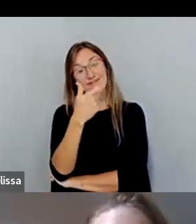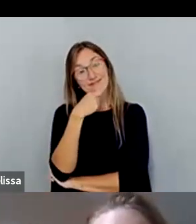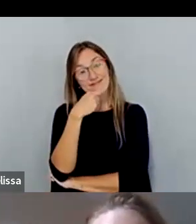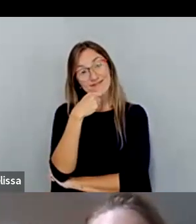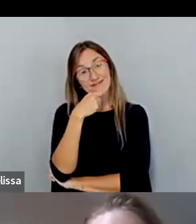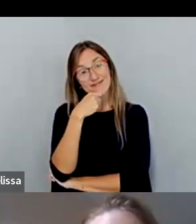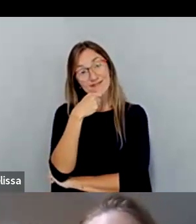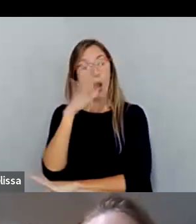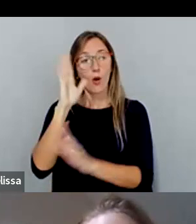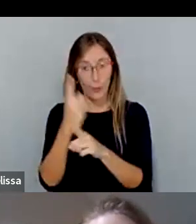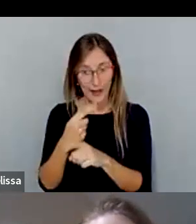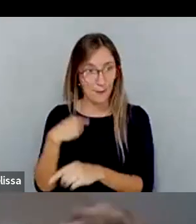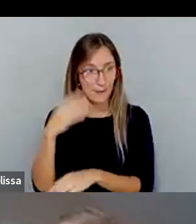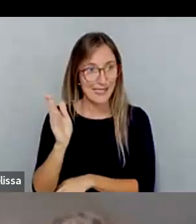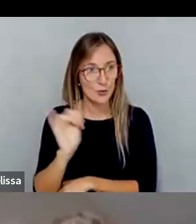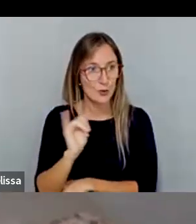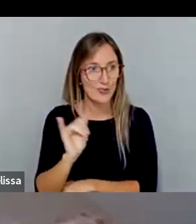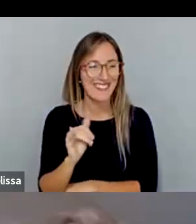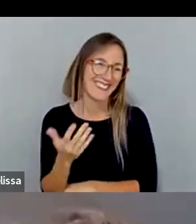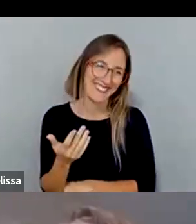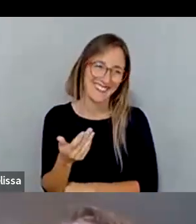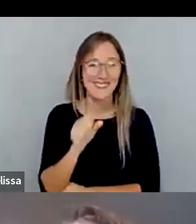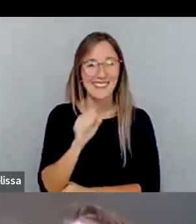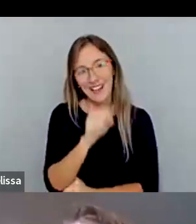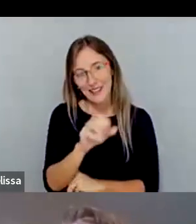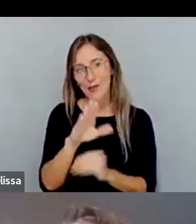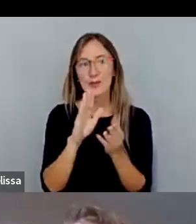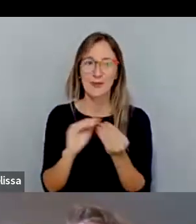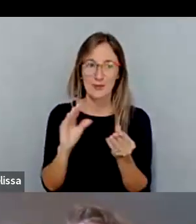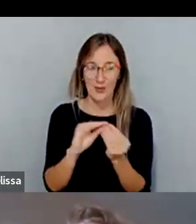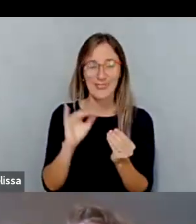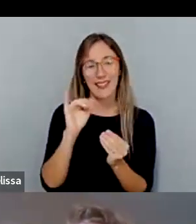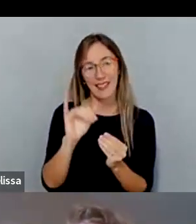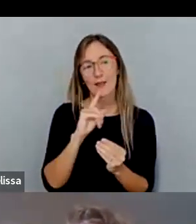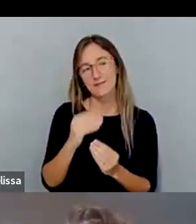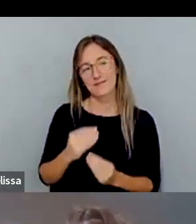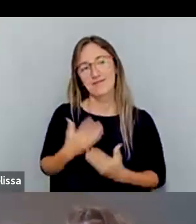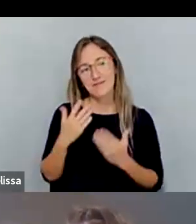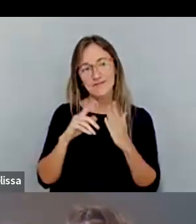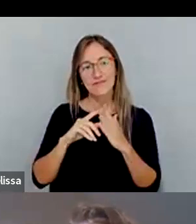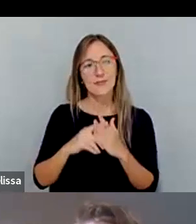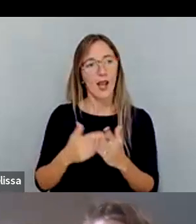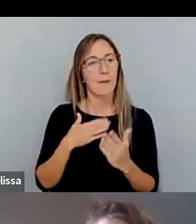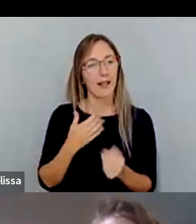with me. I at one point forgot I was presenting with you and sat back and